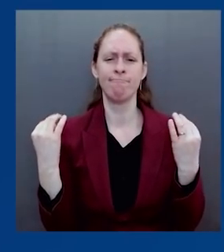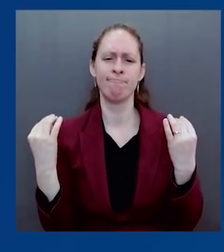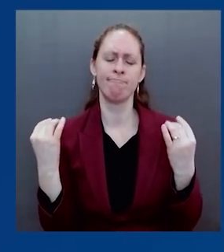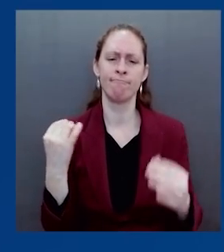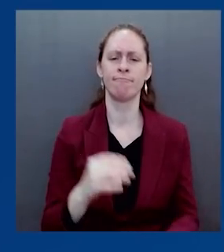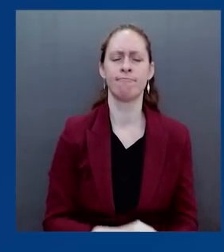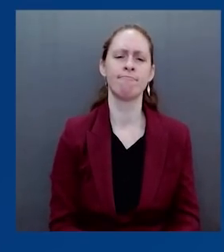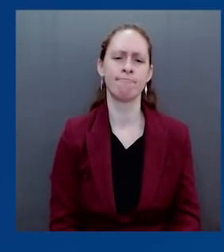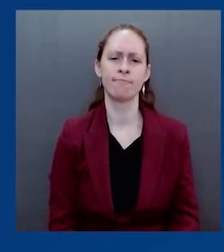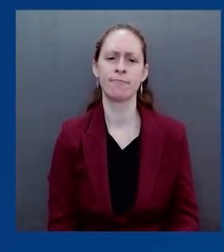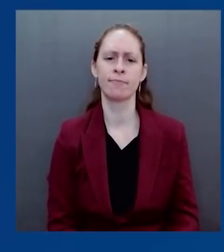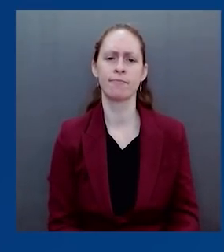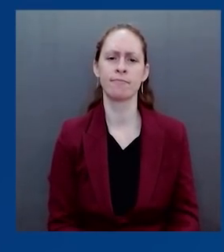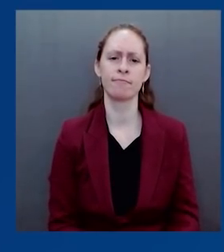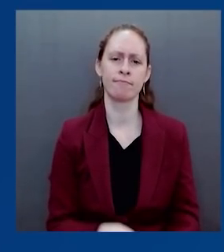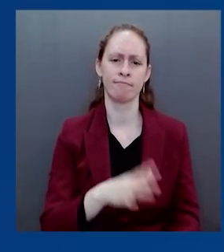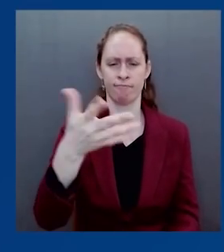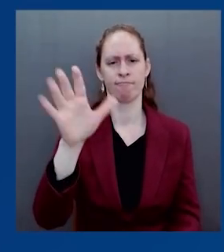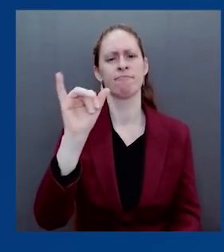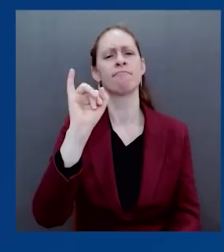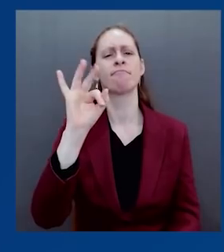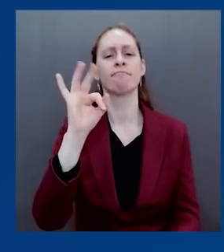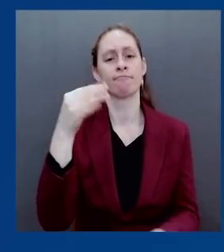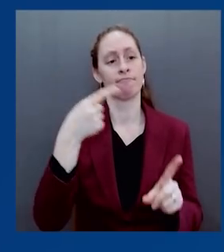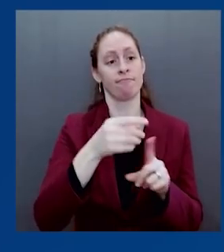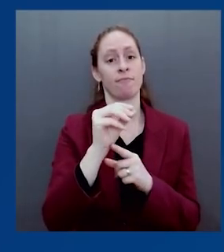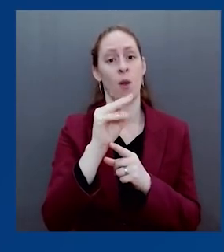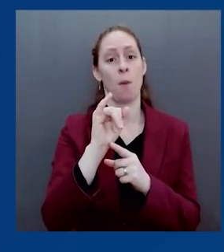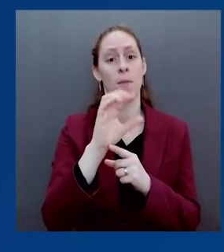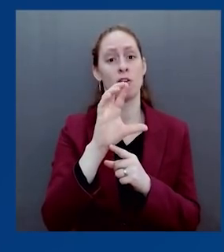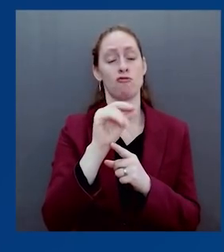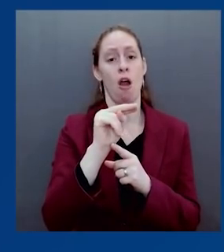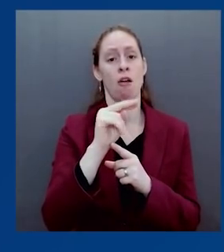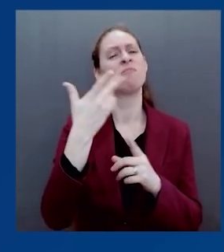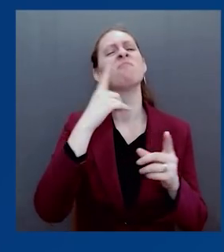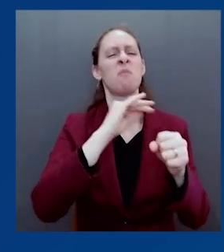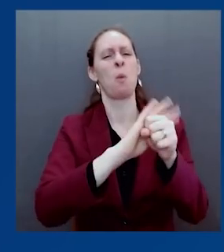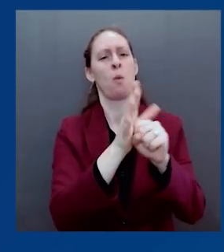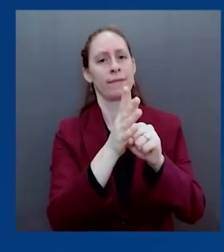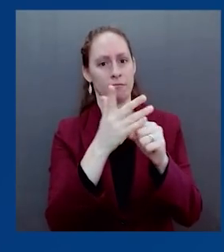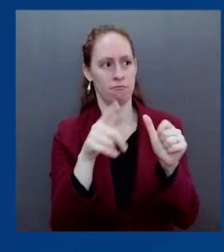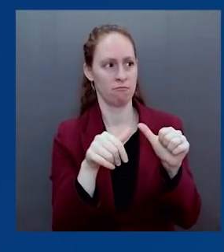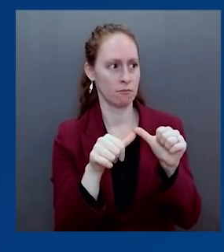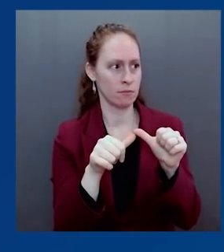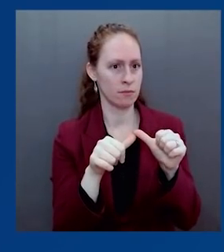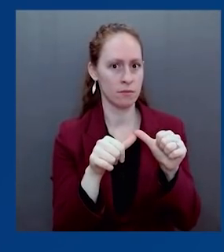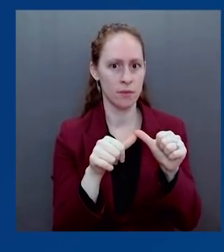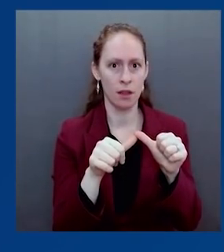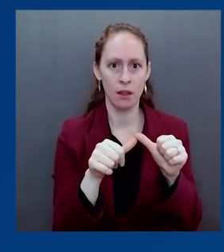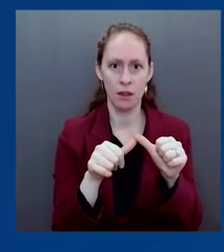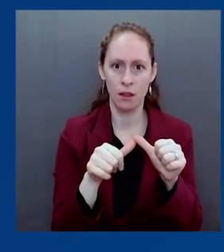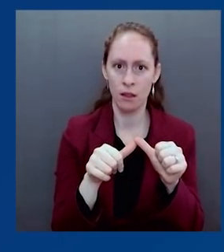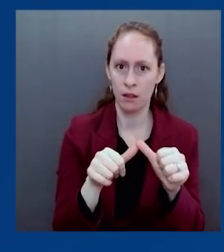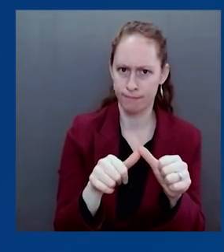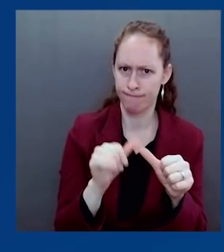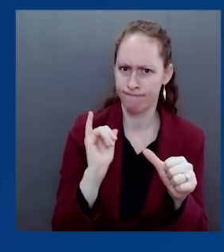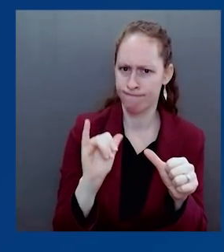were to become endemic in the United States, following things such as severity of cases, hospital capacity as well.